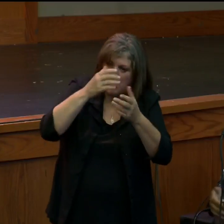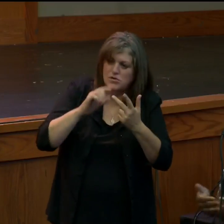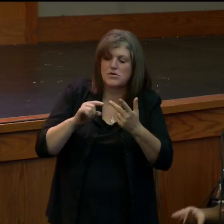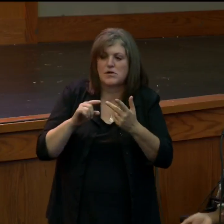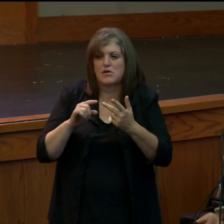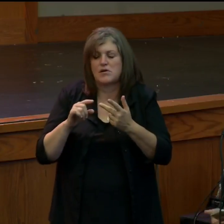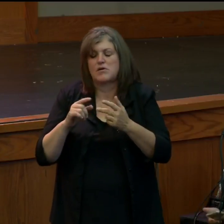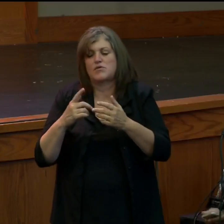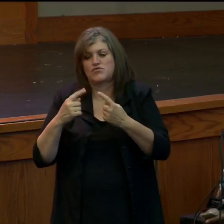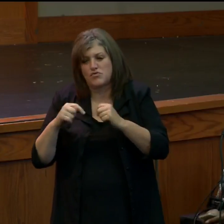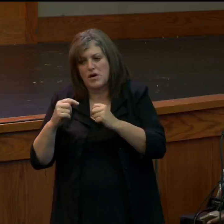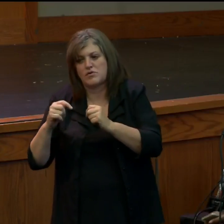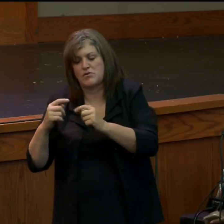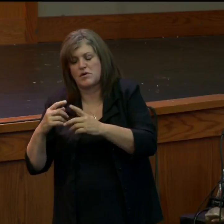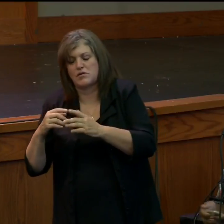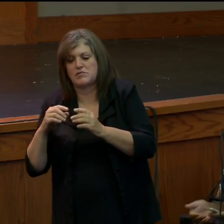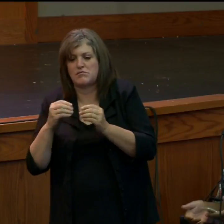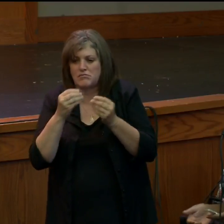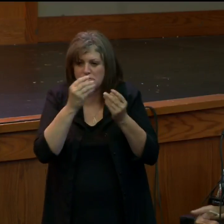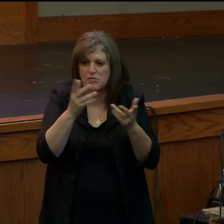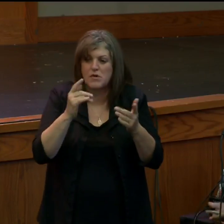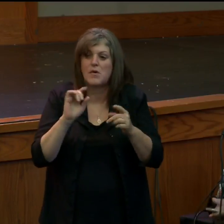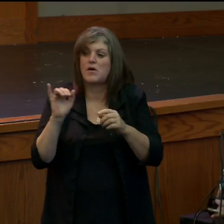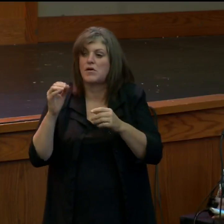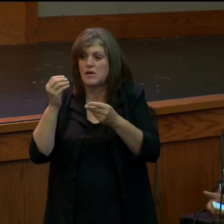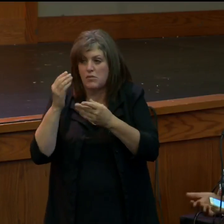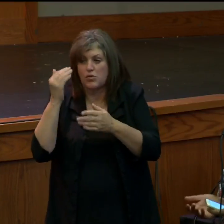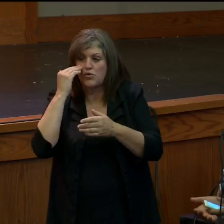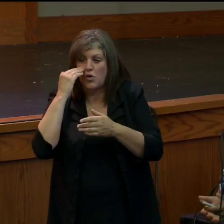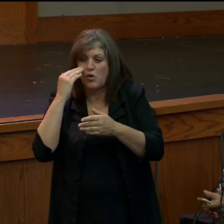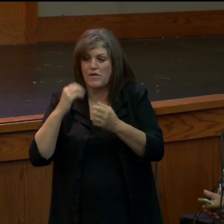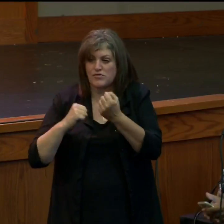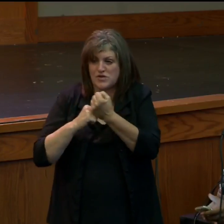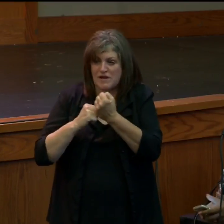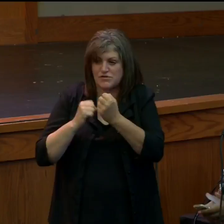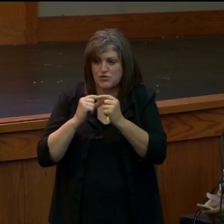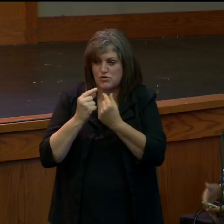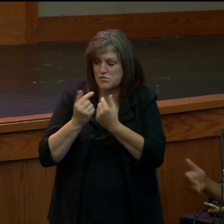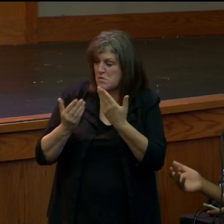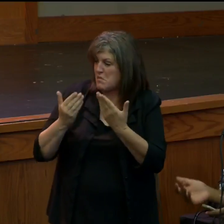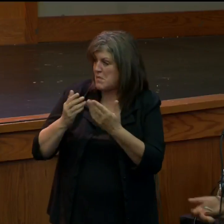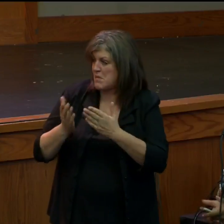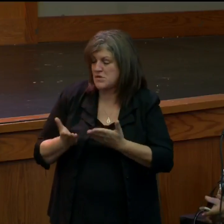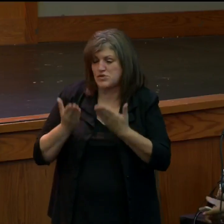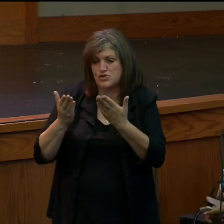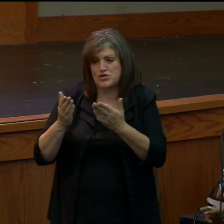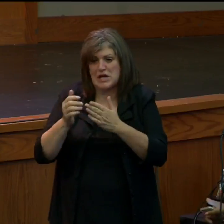HOWEVER, I THINK IT'S IMPORTANT TO KNOW THERE ARE ADVOCACY GROUPS. MY SUGGESTION IS MAYBE PUT THE LEADERS OF THE ADVOCACY GROUPS